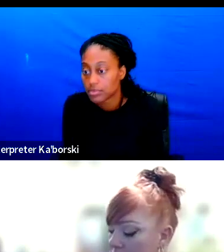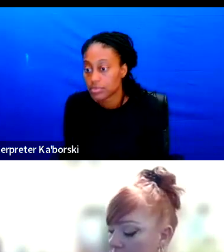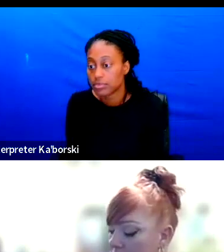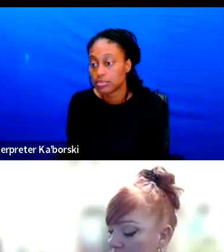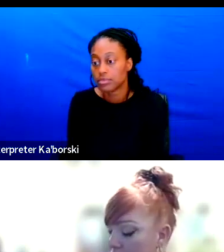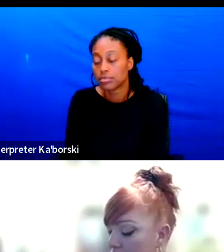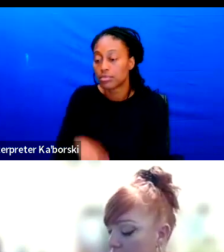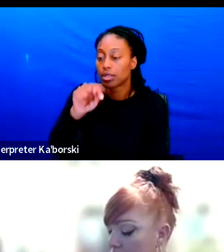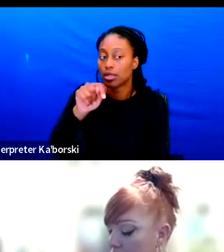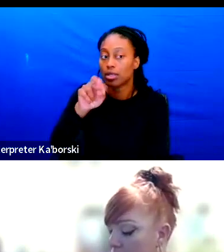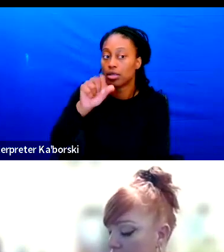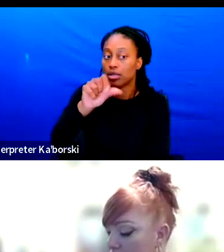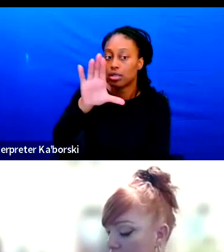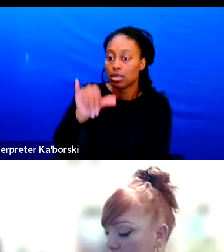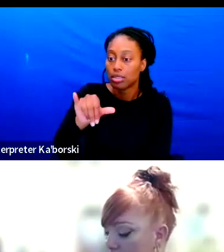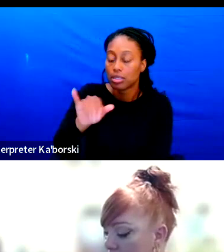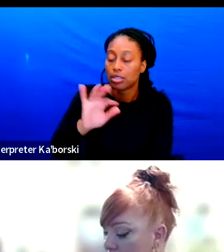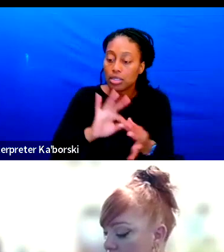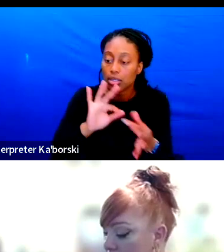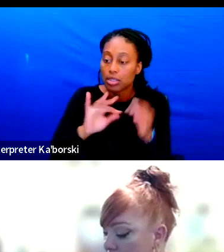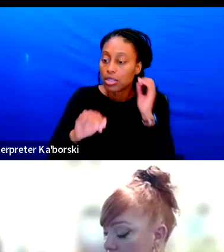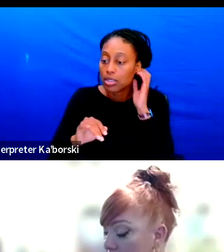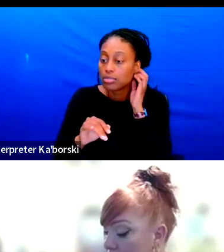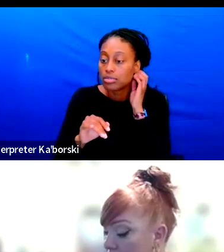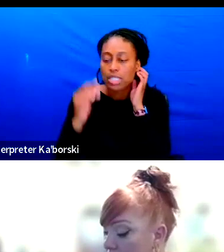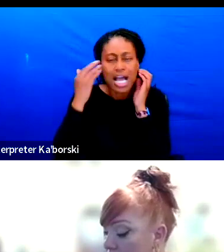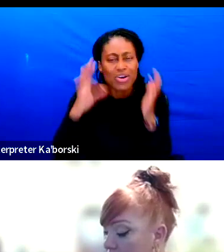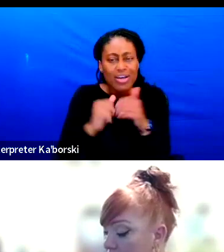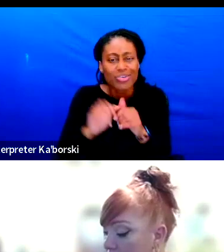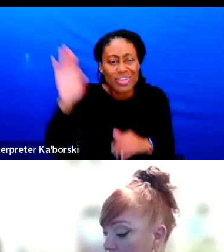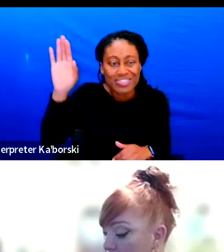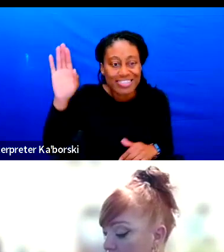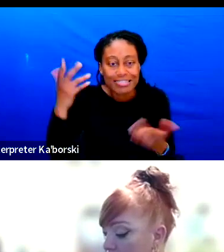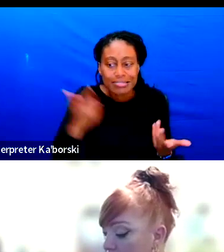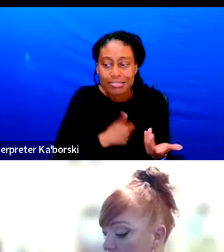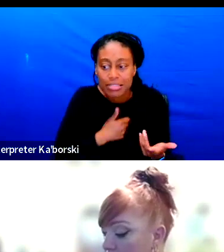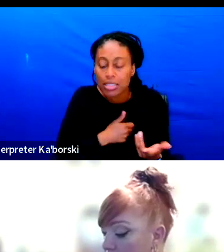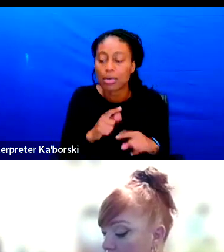Adam Ayers w/ APRIL: Tracey, did you have a comment. Tracy Morton: Yeah, sorry. I don't know how to raise my hand, so I'm in